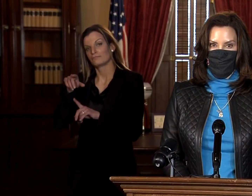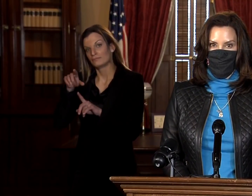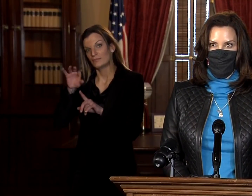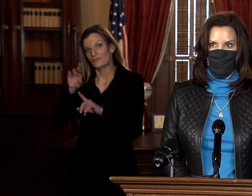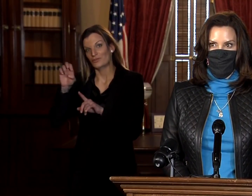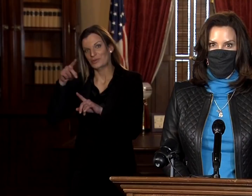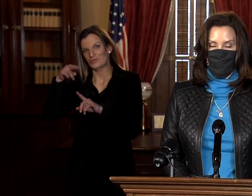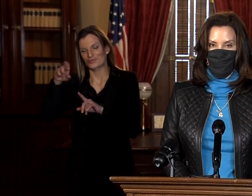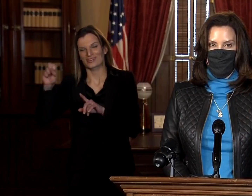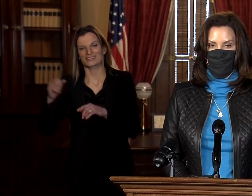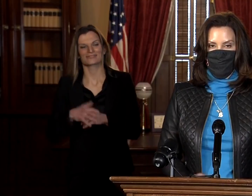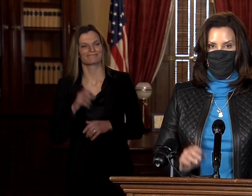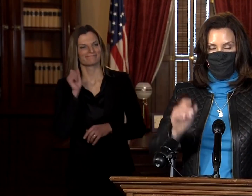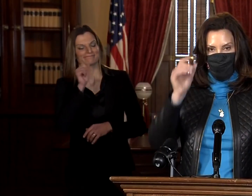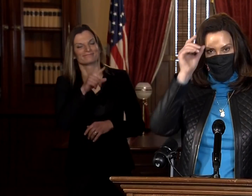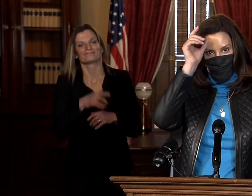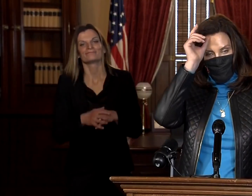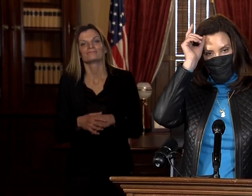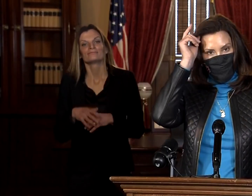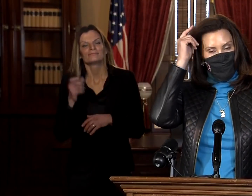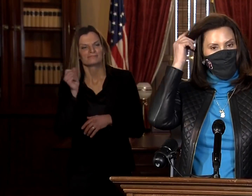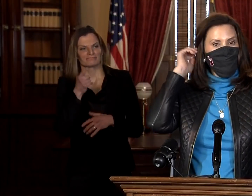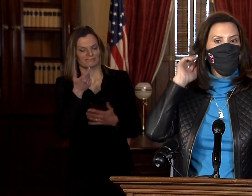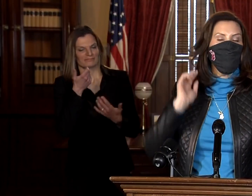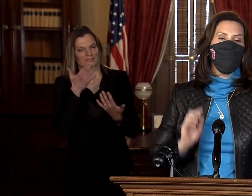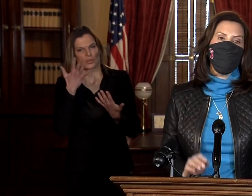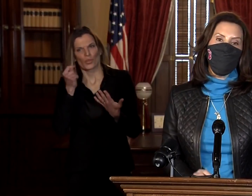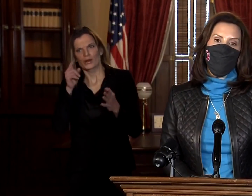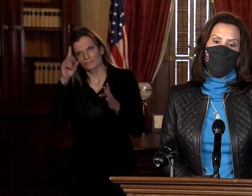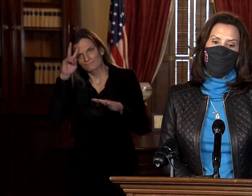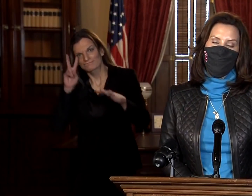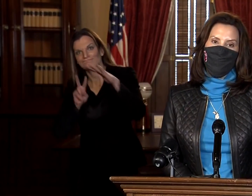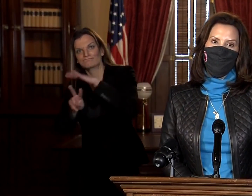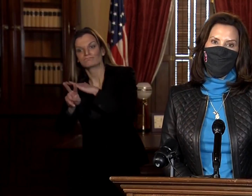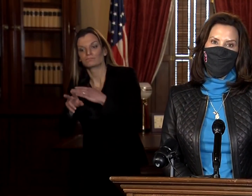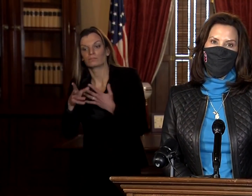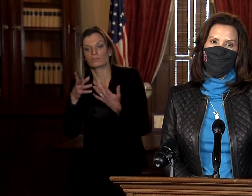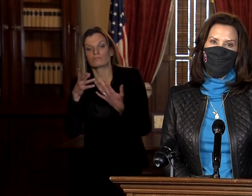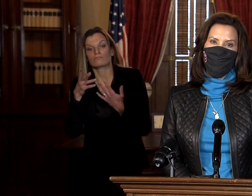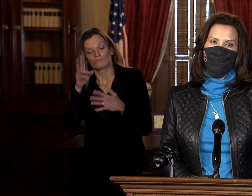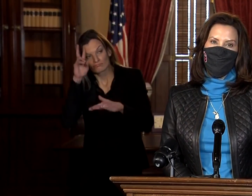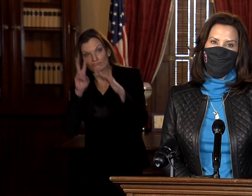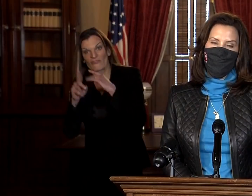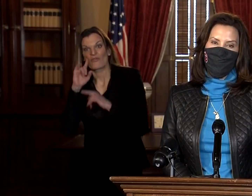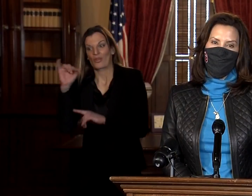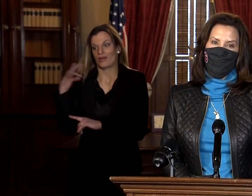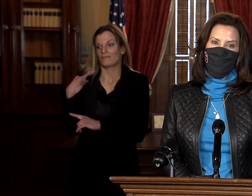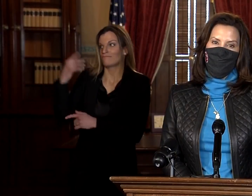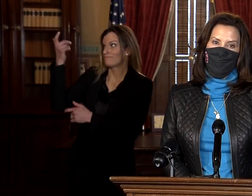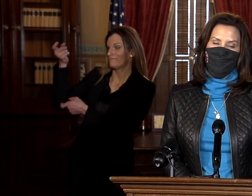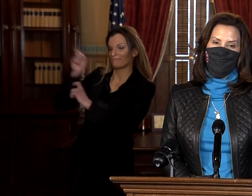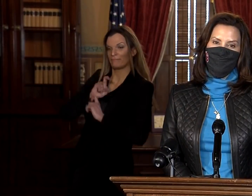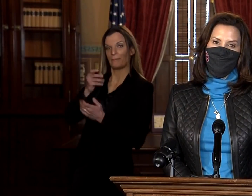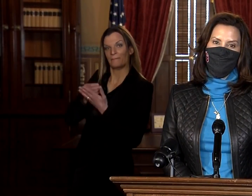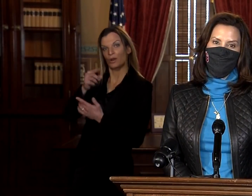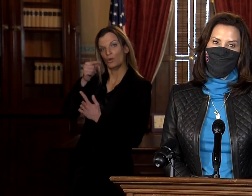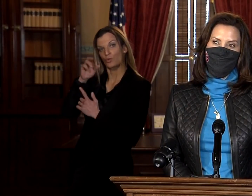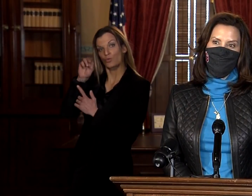press. >> Hi, governor, can you provide Hi, governor, can you provide some sort of timeline when some sort of timeline when businesses or employees who are